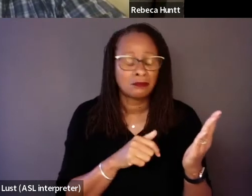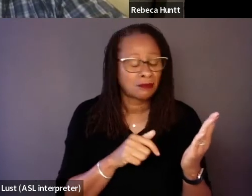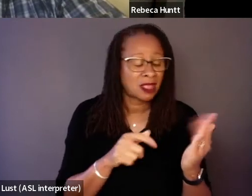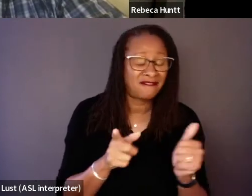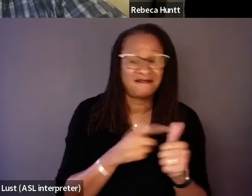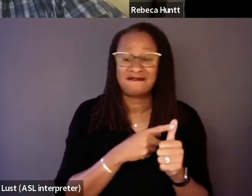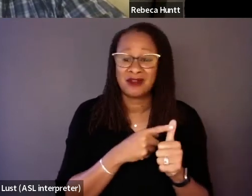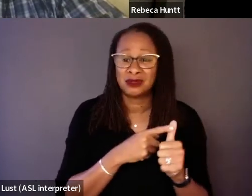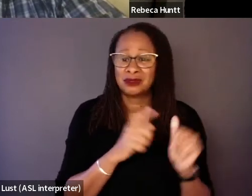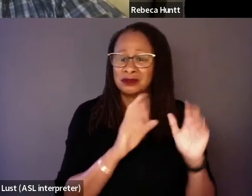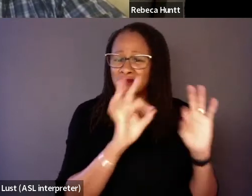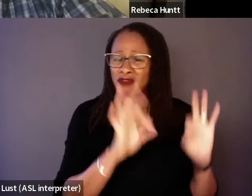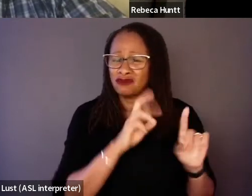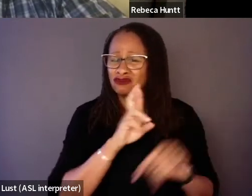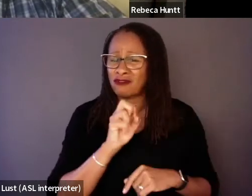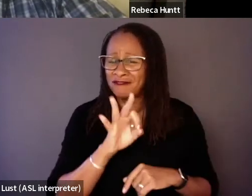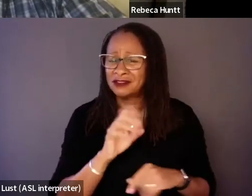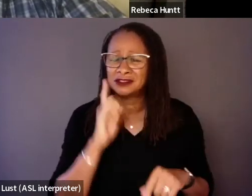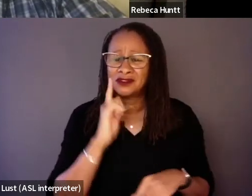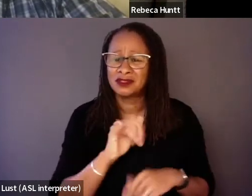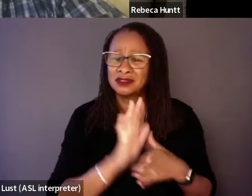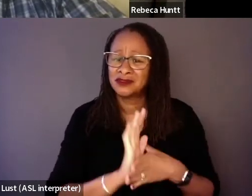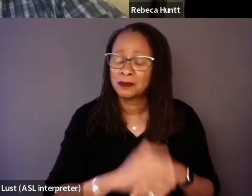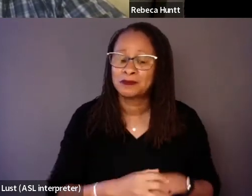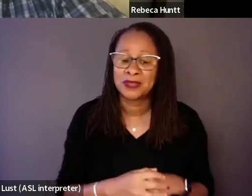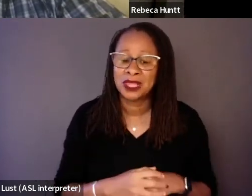reference. And started filming right away.